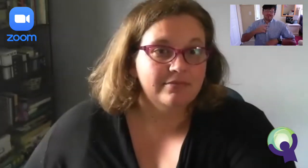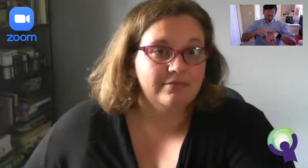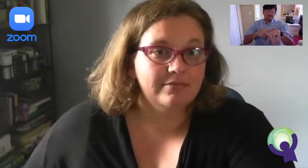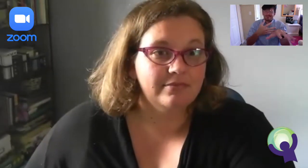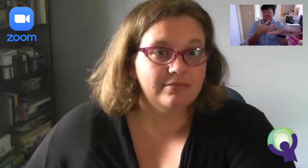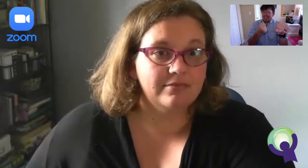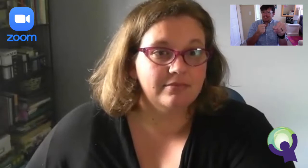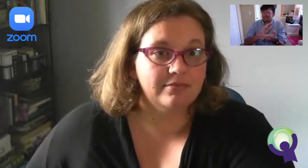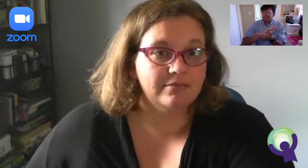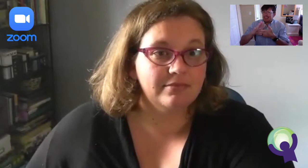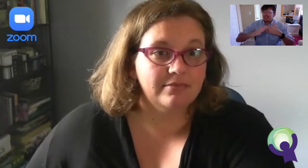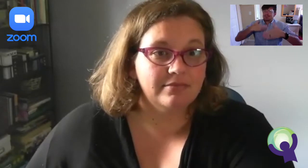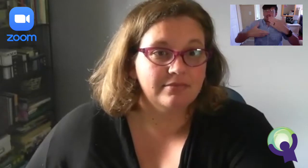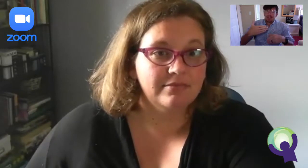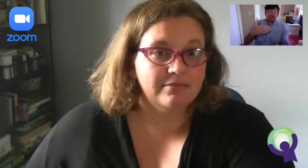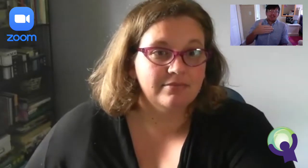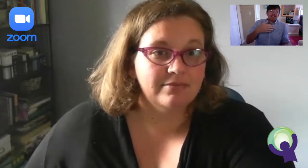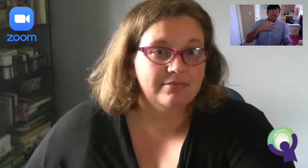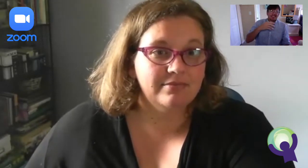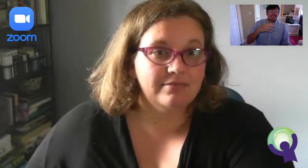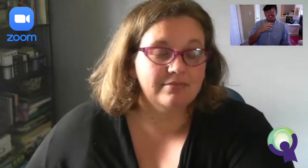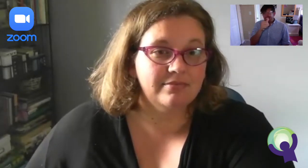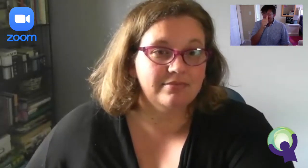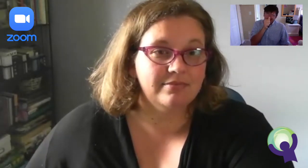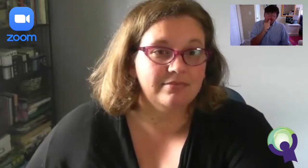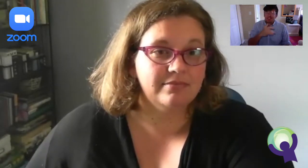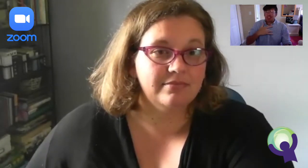Yeah and to enjoy--when you enjoy yourself, time seems to fly by.